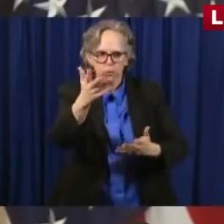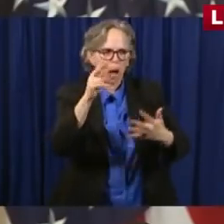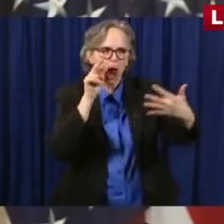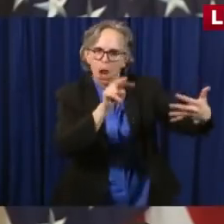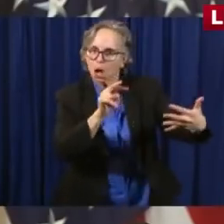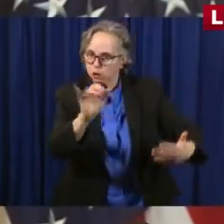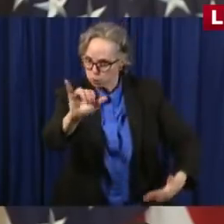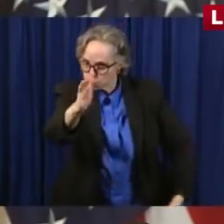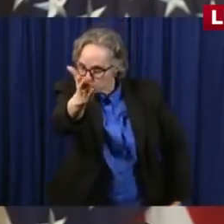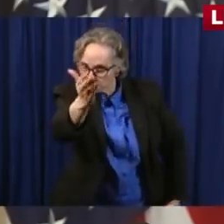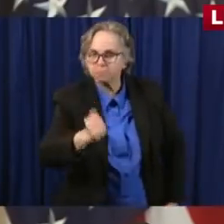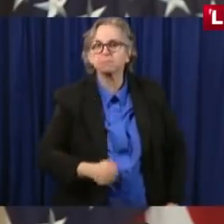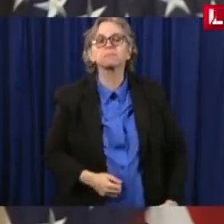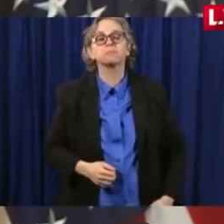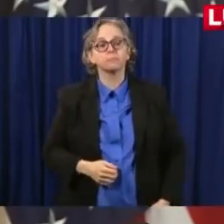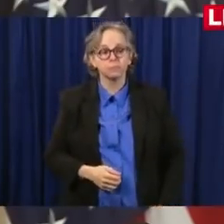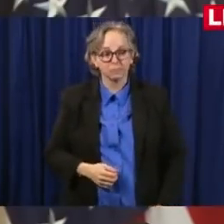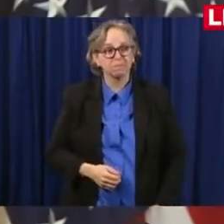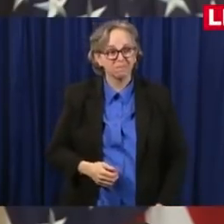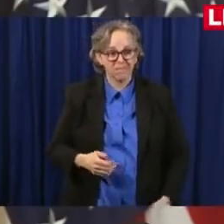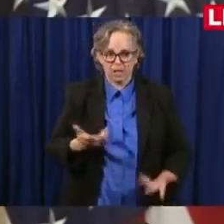THEIR SKILLS.